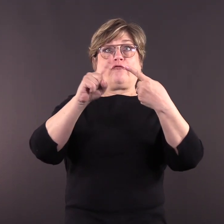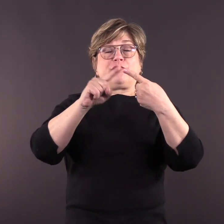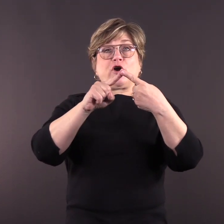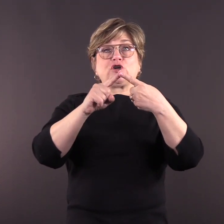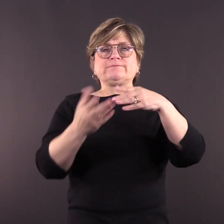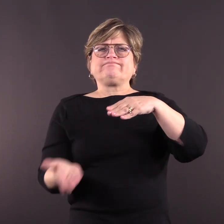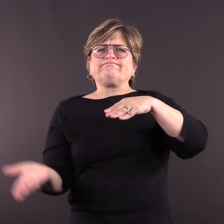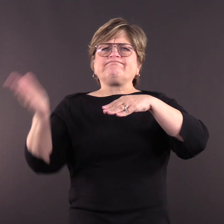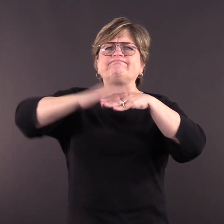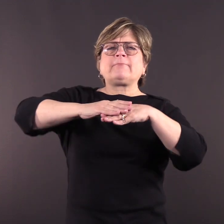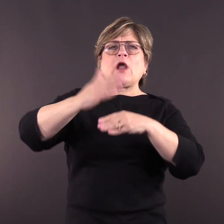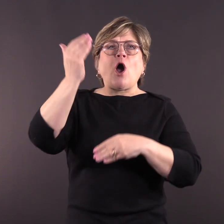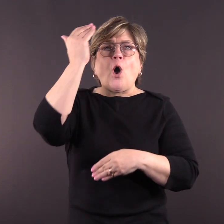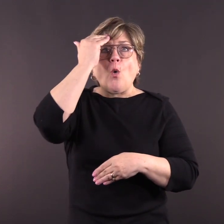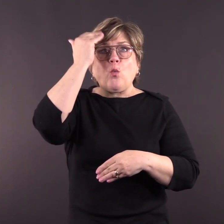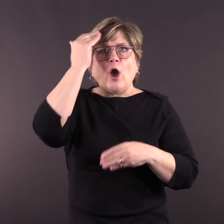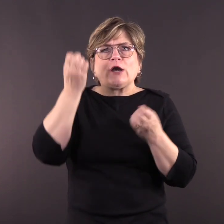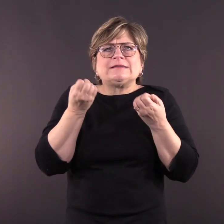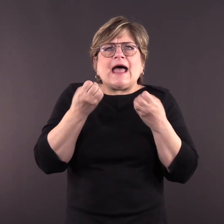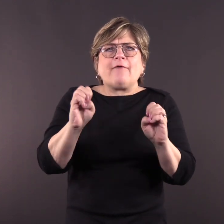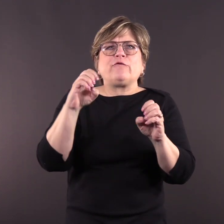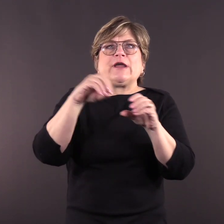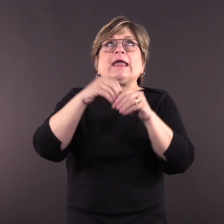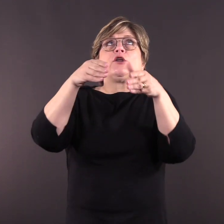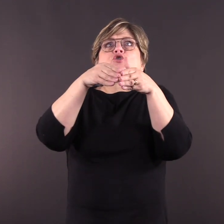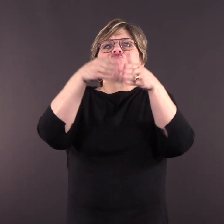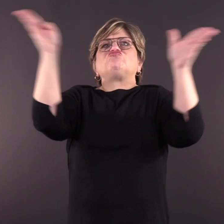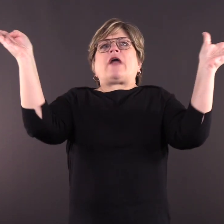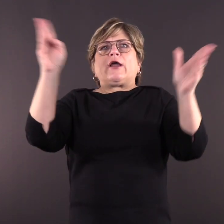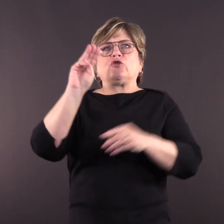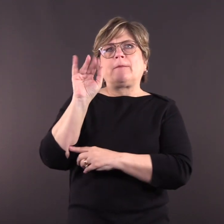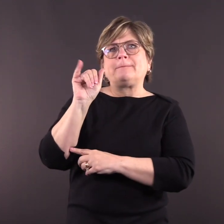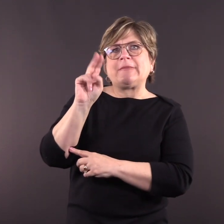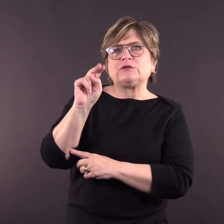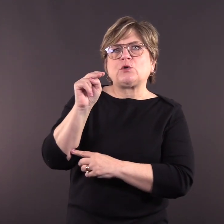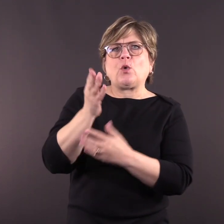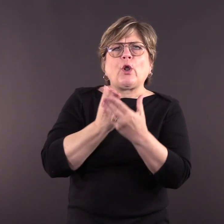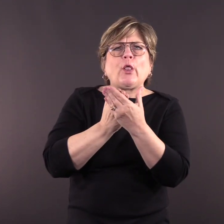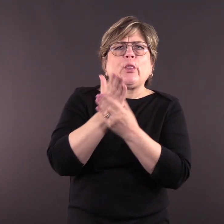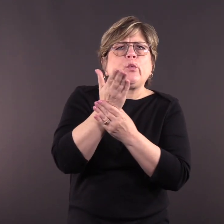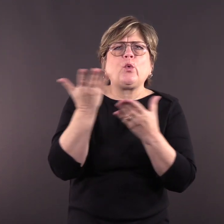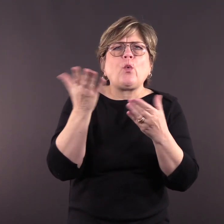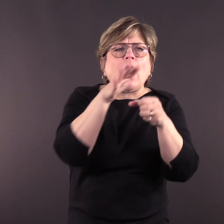1. Increase awareness efforts in Greater Minnesota through local